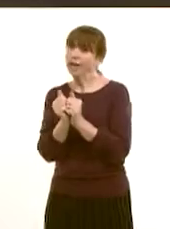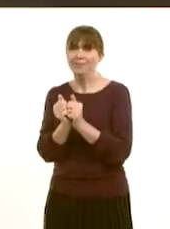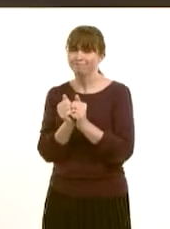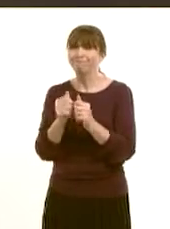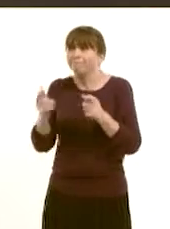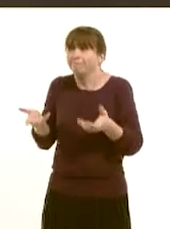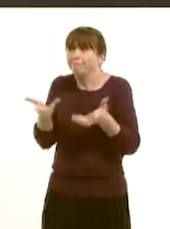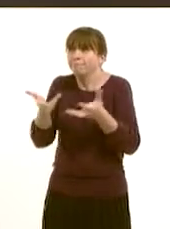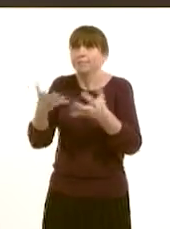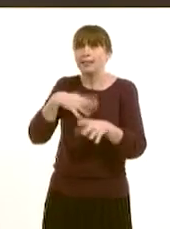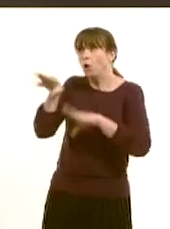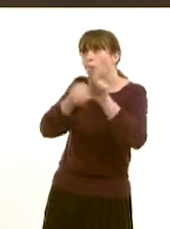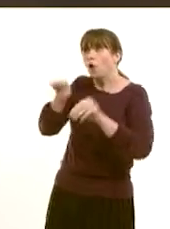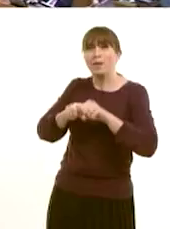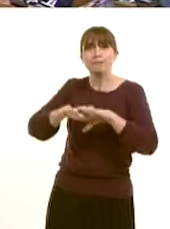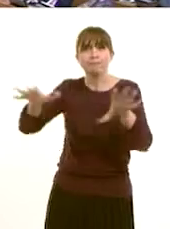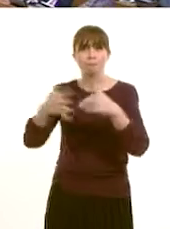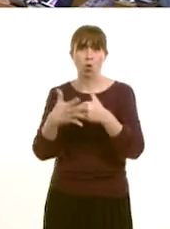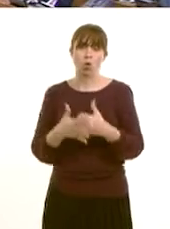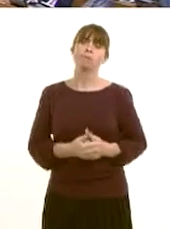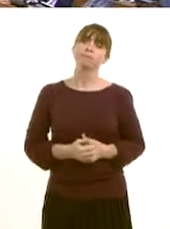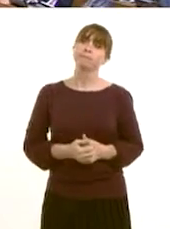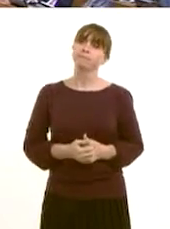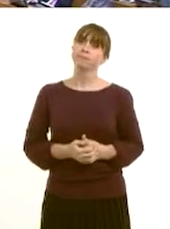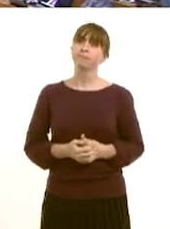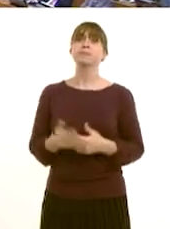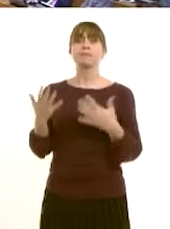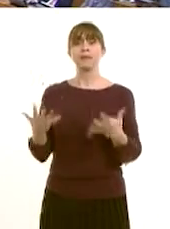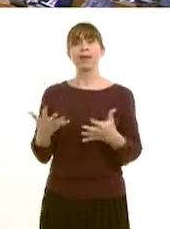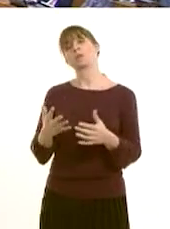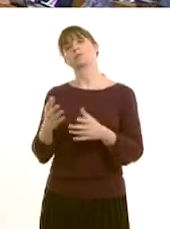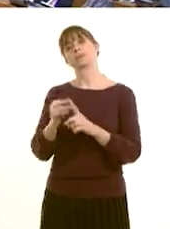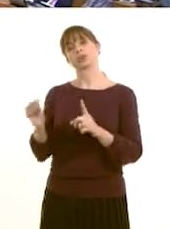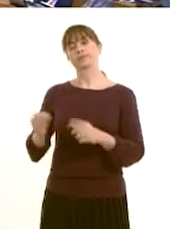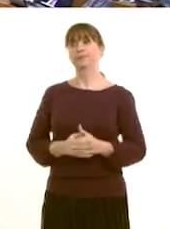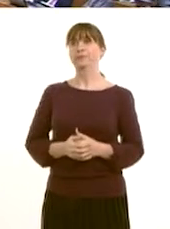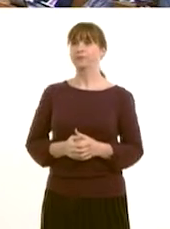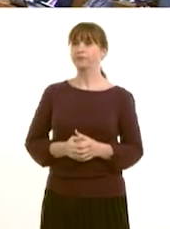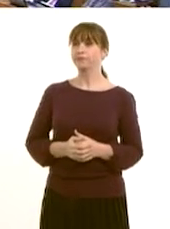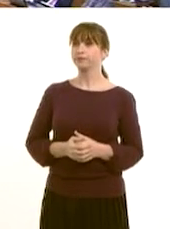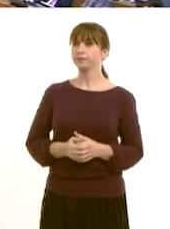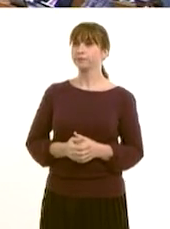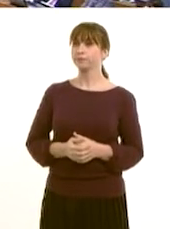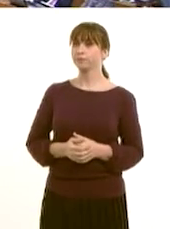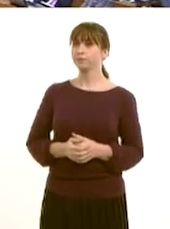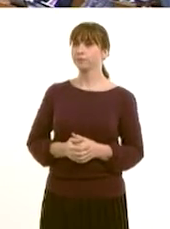Y Llywydd / The Presiding Officer: We now move to the leader of the opposition, Andrew R.T. Davies. Andrew R.T.